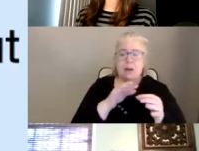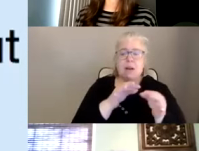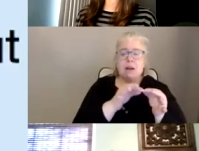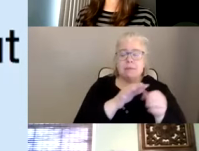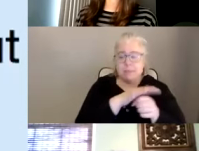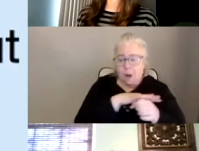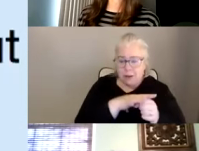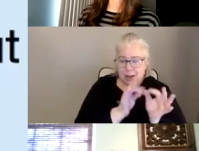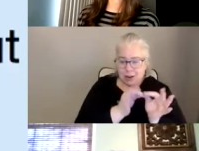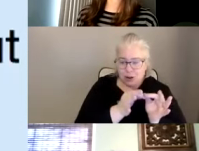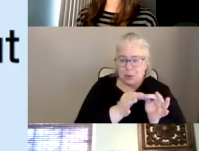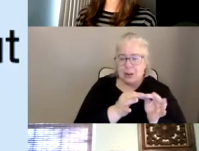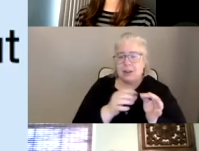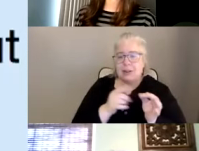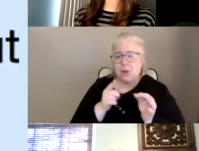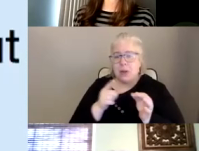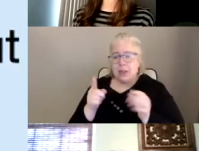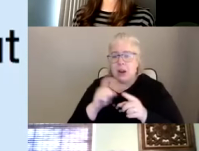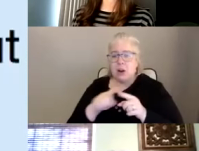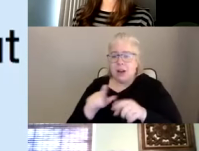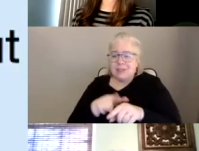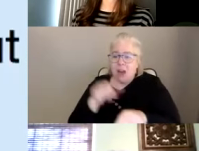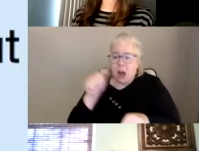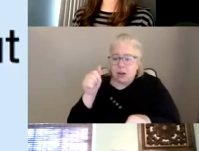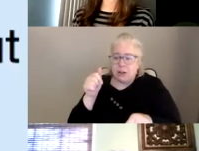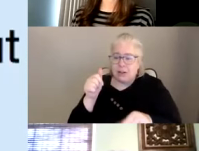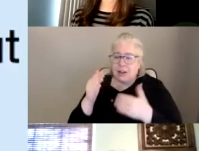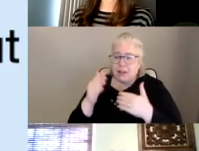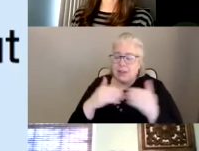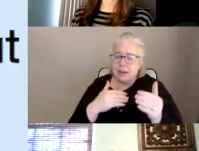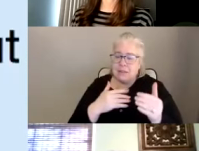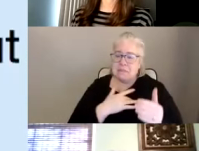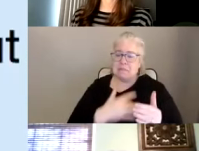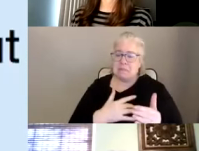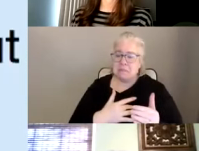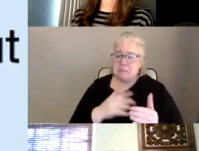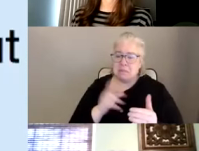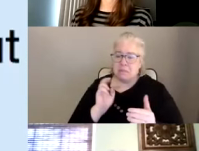And so their calls are much longer than maybe a non-profit that may use it